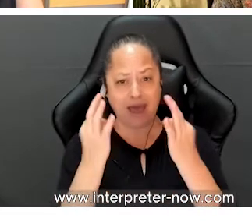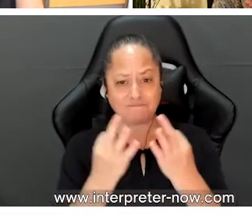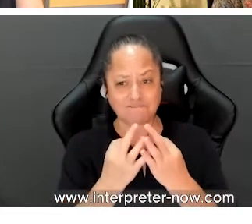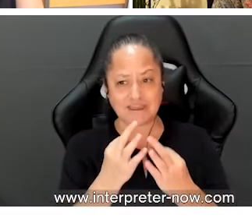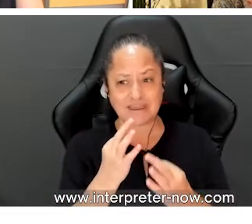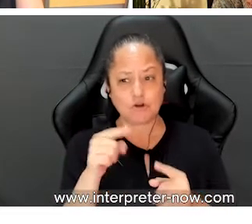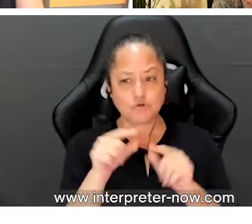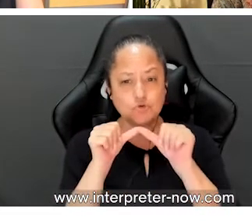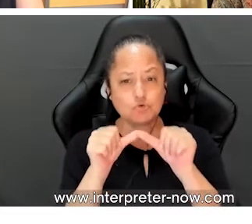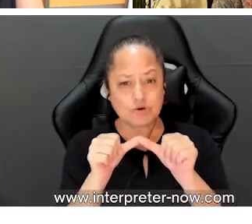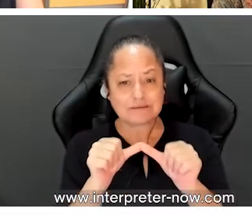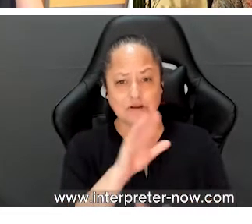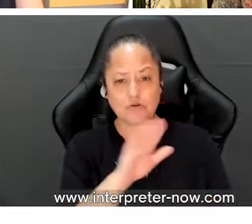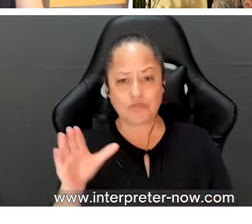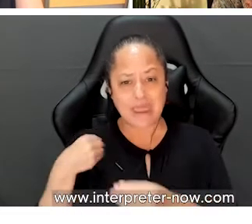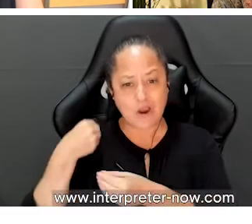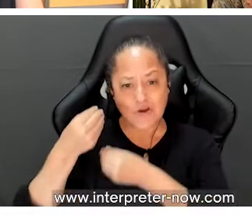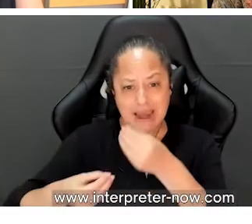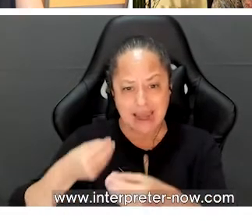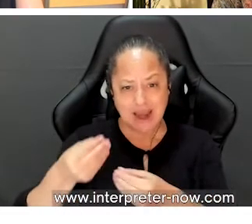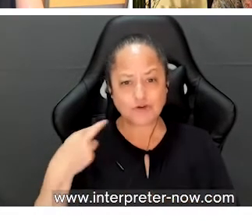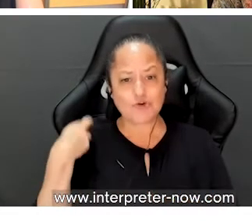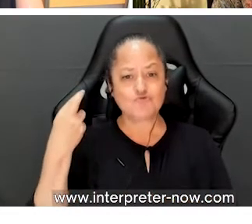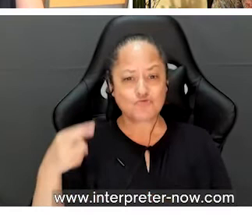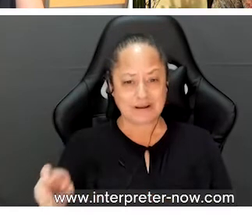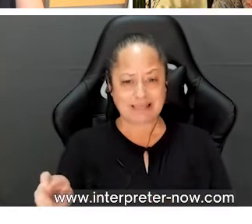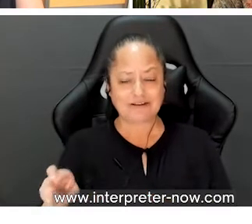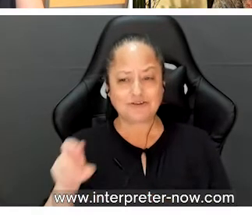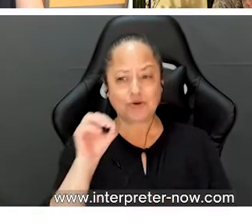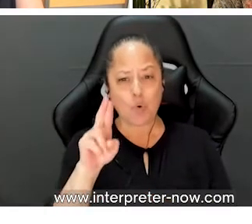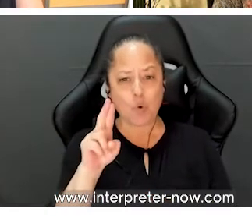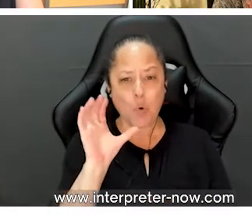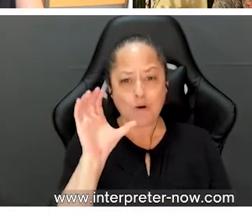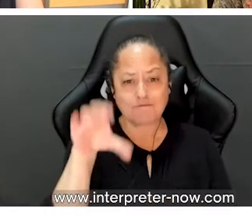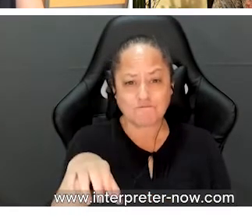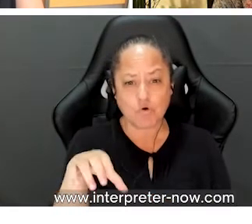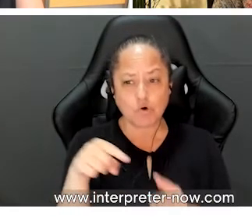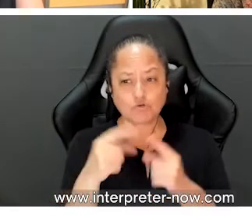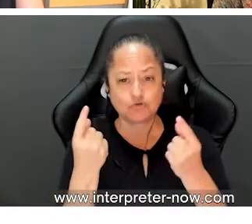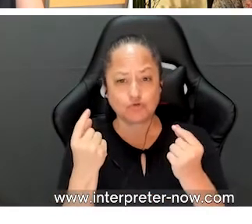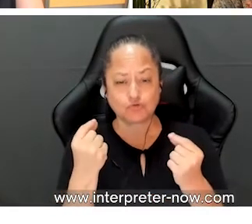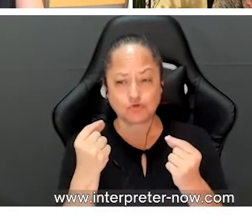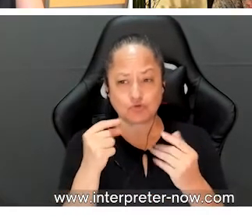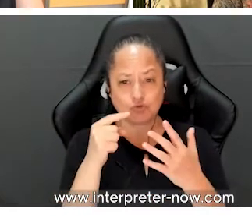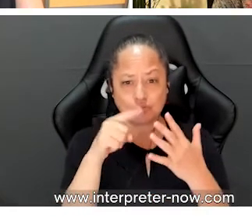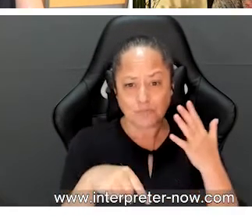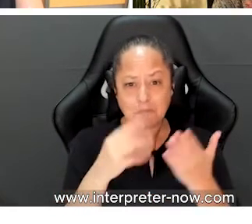to continue on their heritage religiously or are forced to do anything as a part of